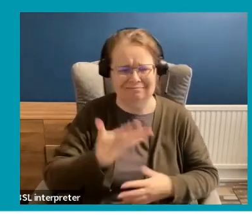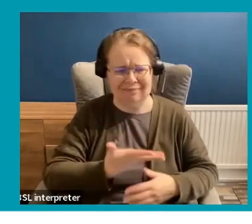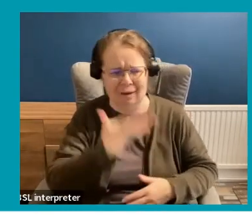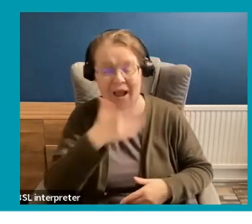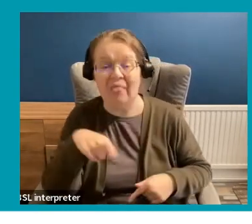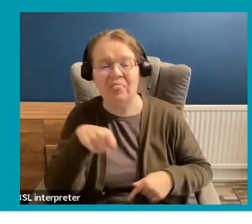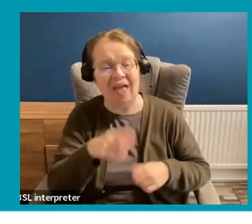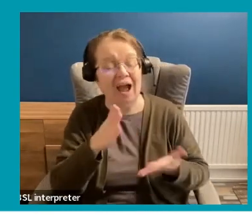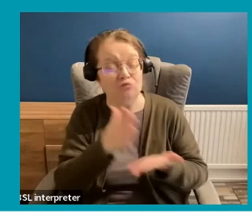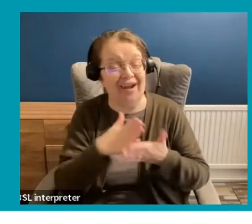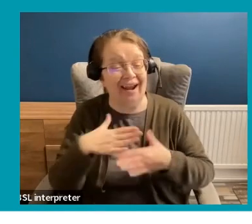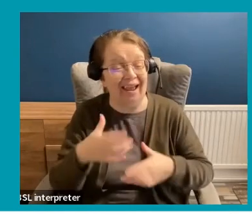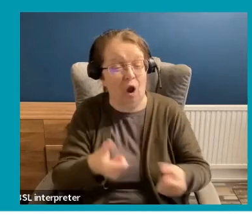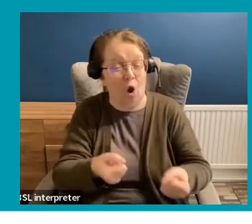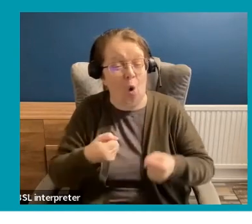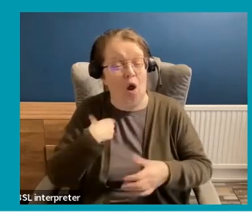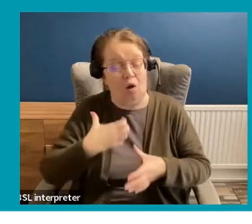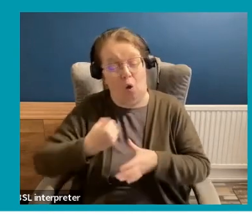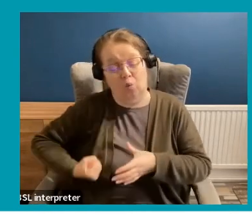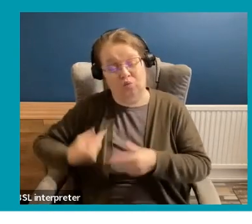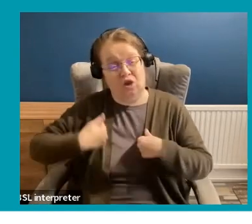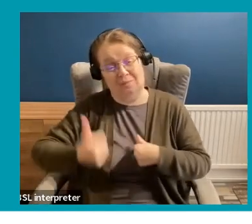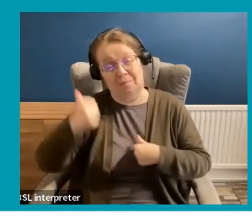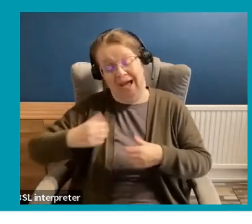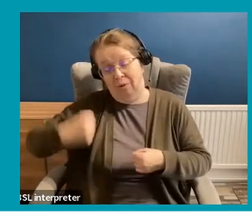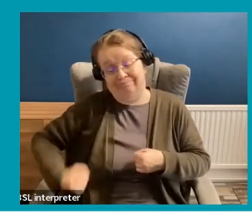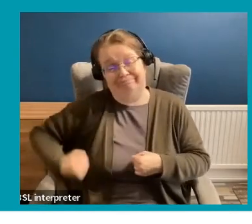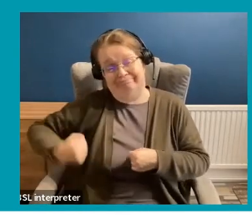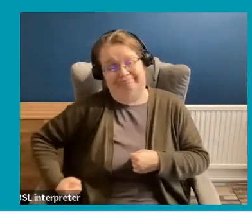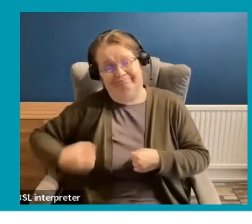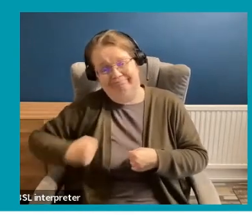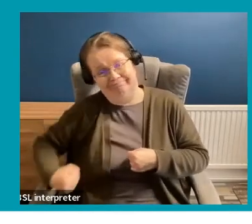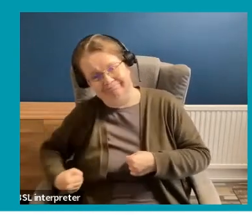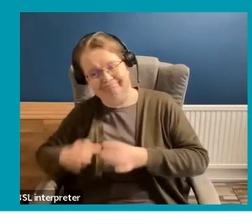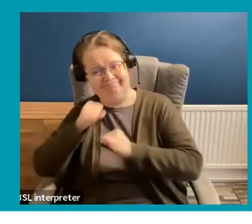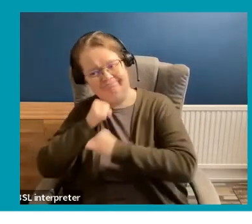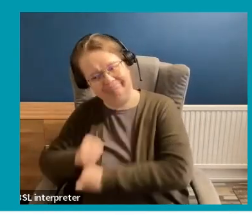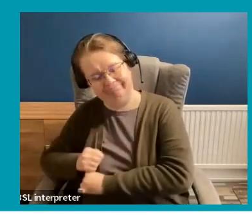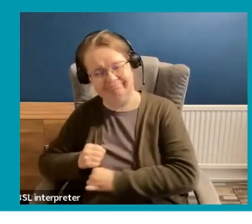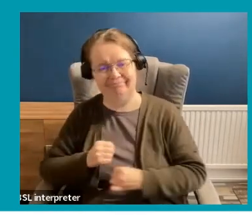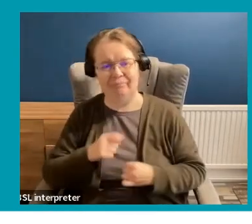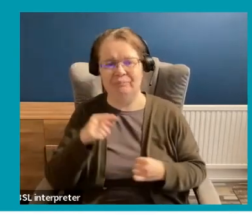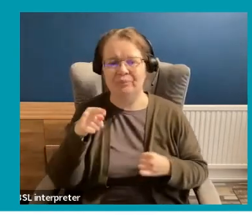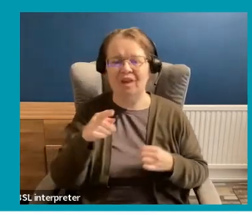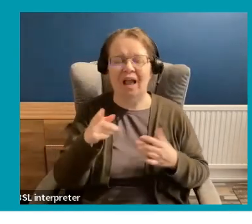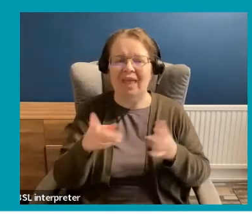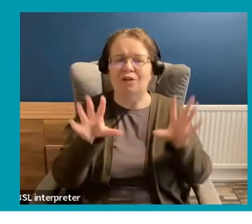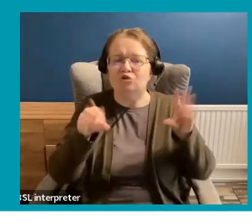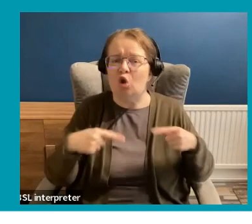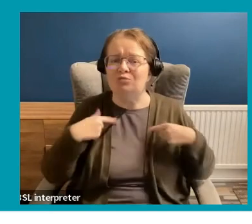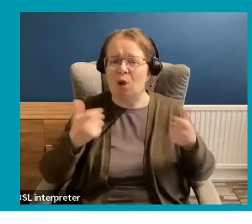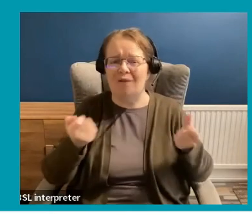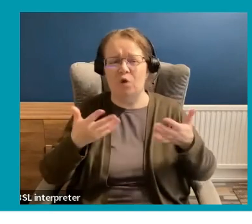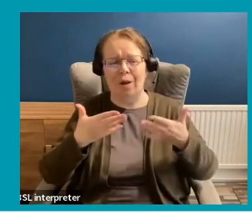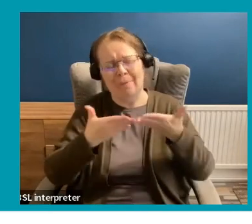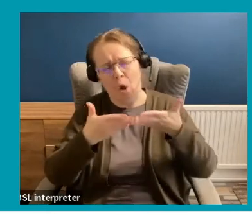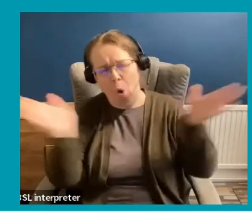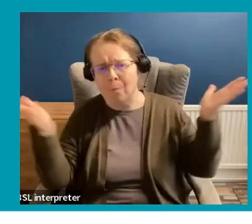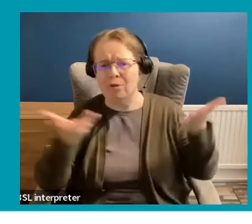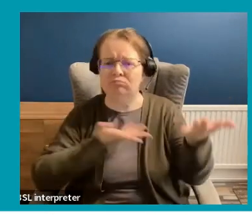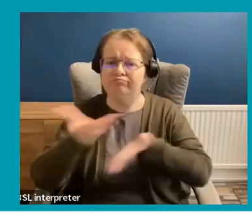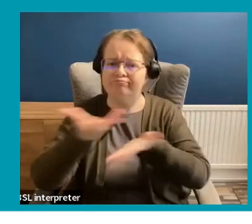back and having those bold conversations that we need to have as inclusive leaders.